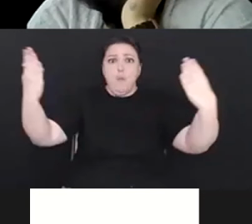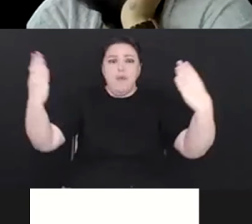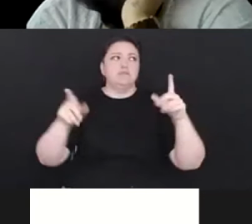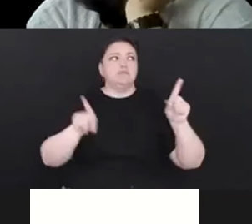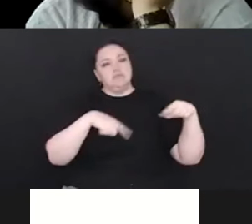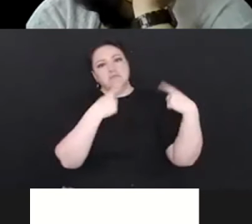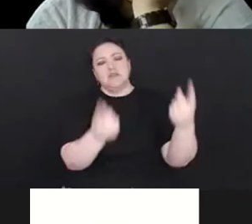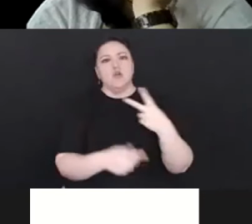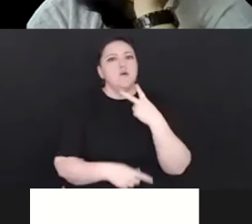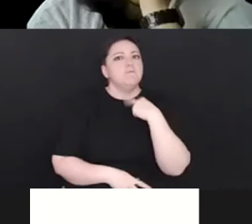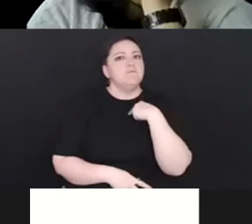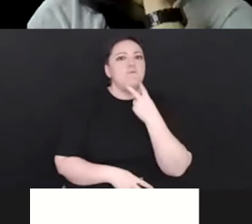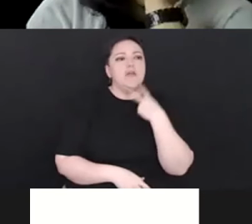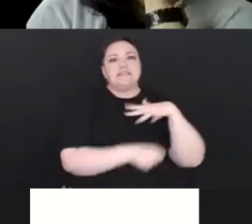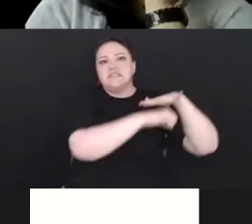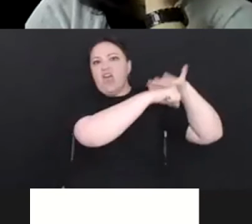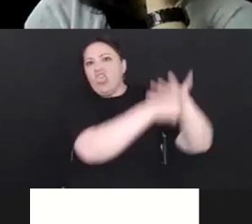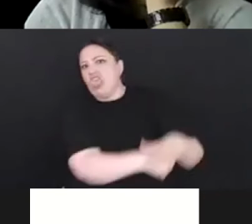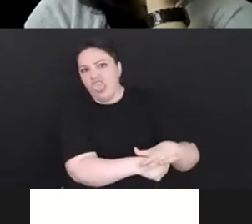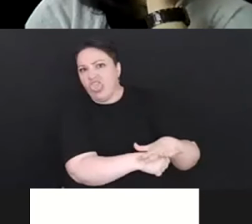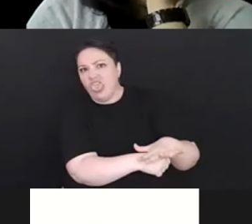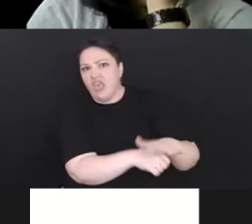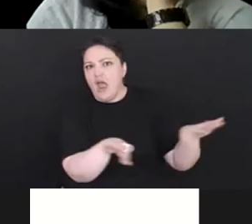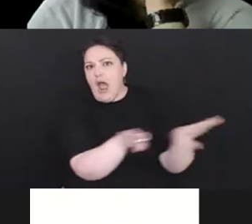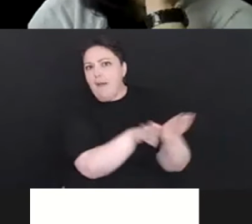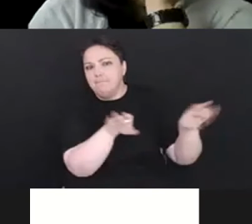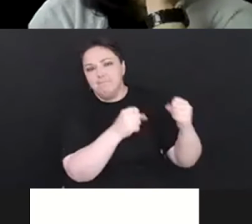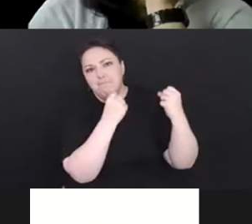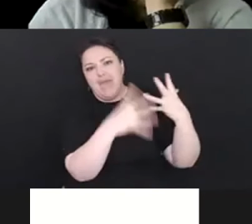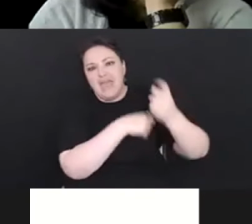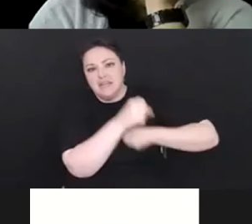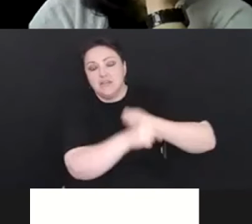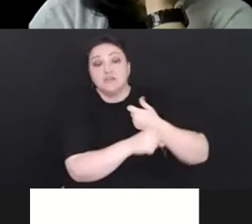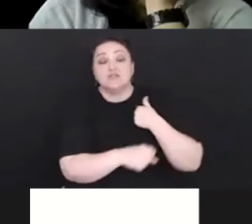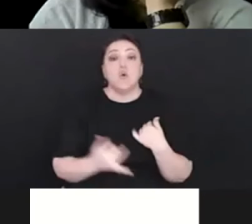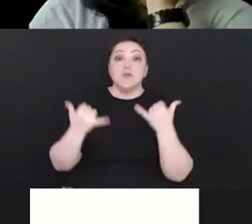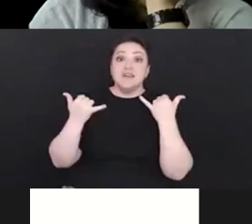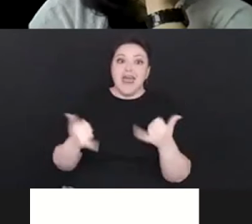them and having them be okay is, um, a part of interdependency. So I don't know if any